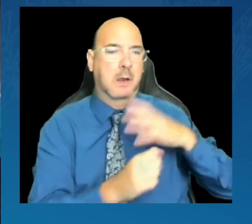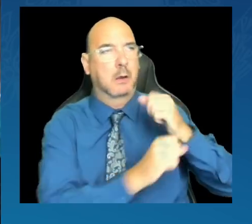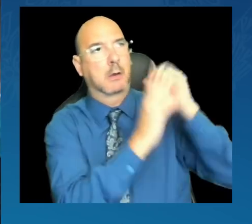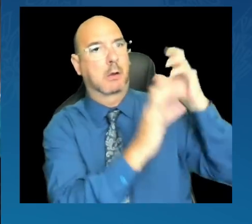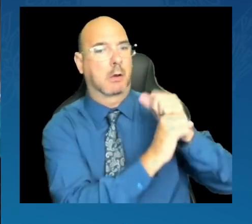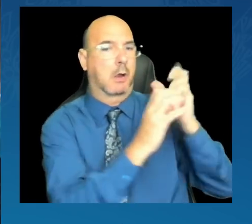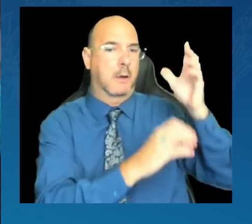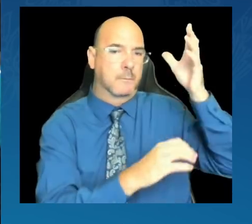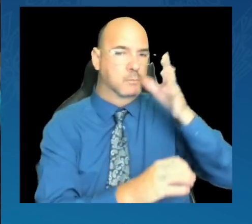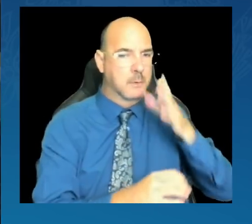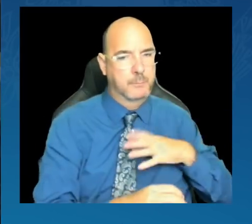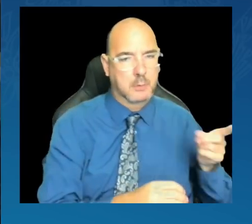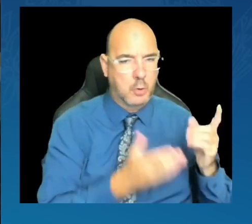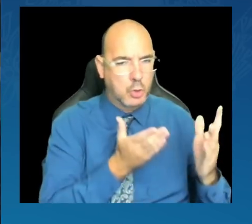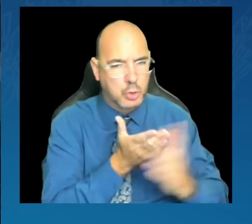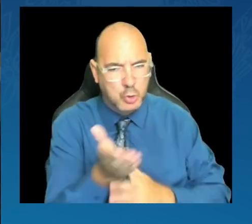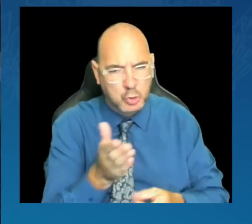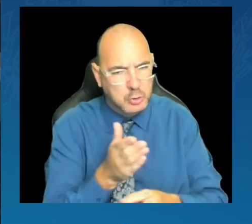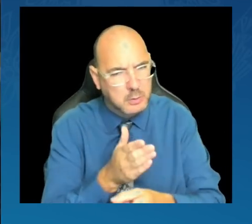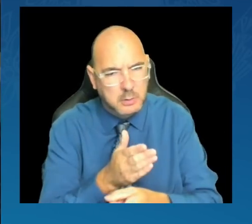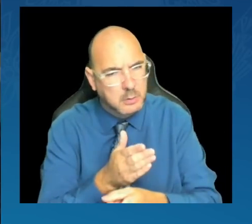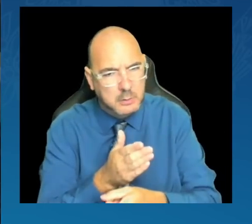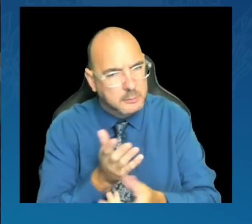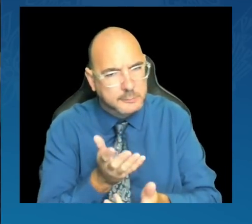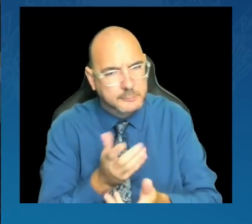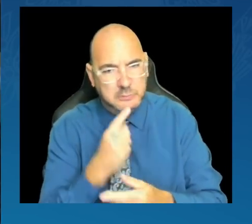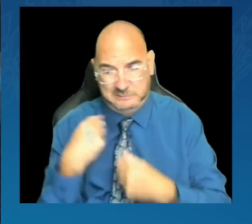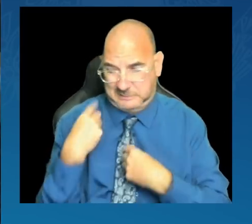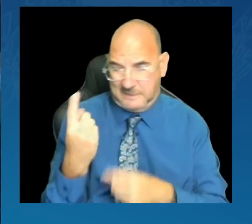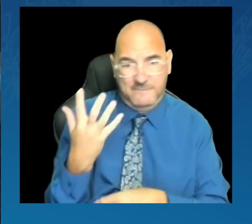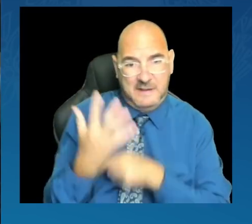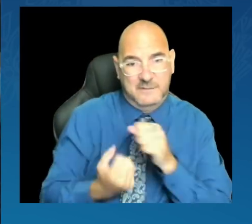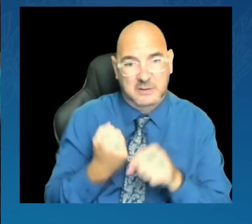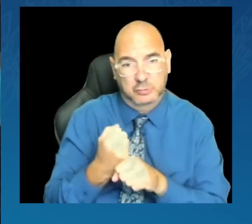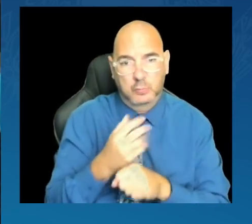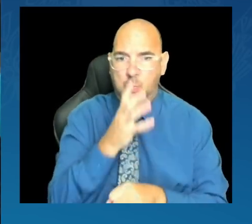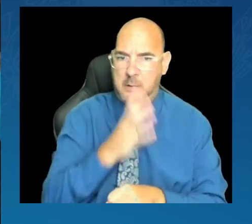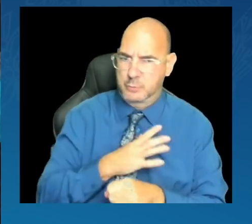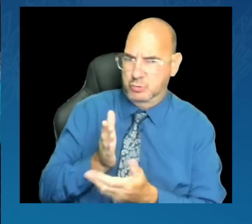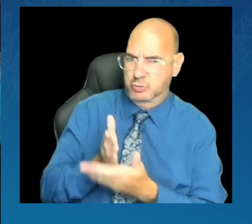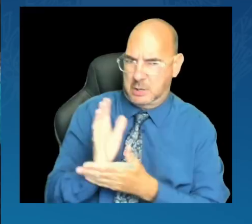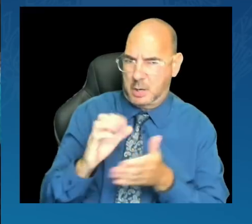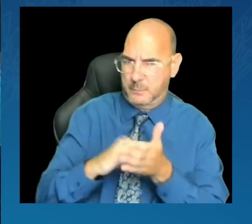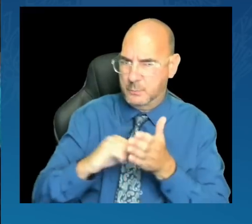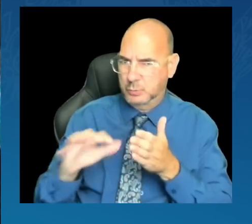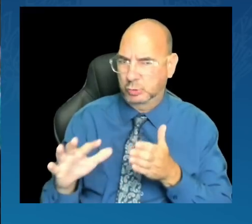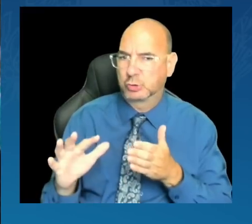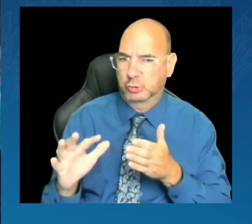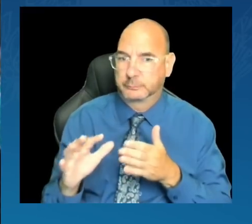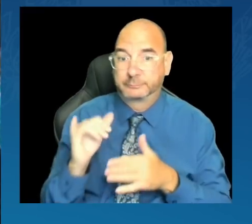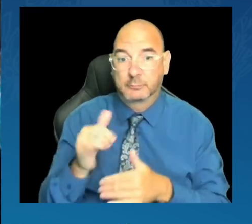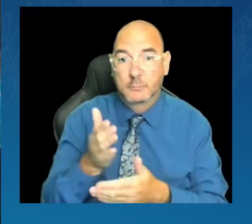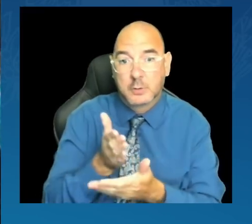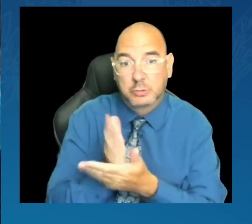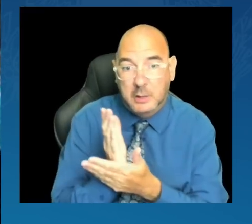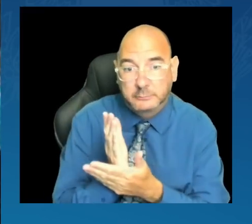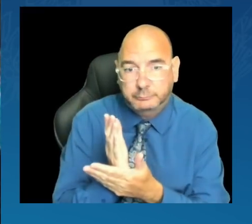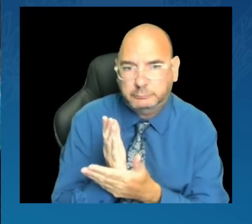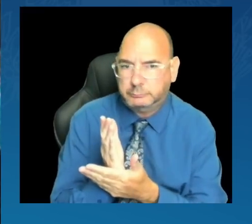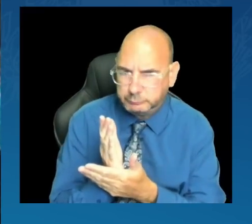For 50 years, women have had a right to an abortion. Their right was carelessly taken away by the U.S. Supreme Court.